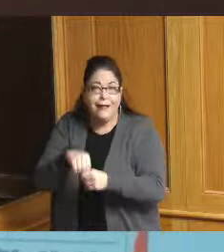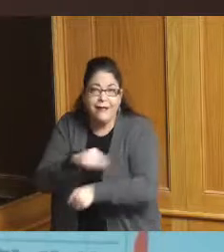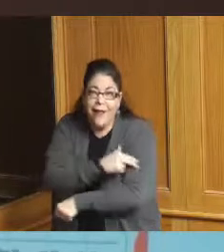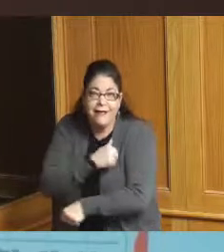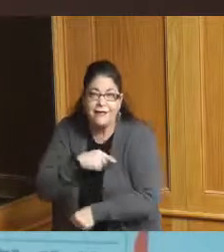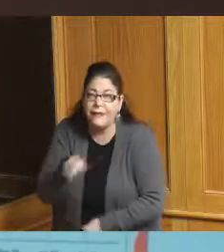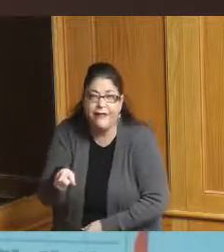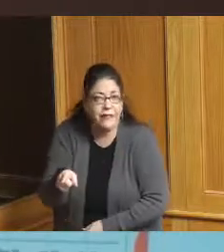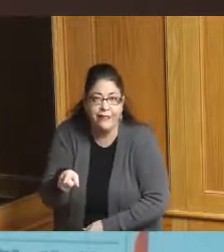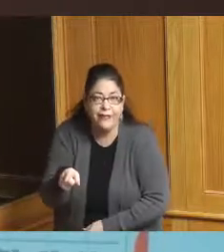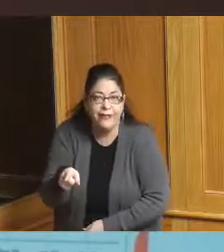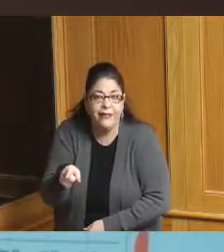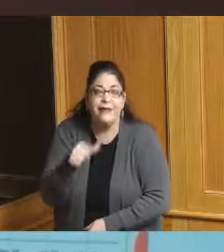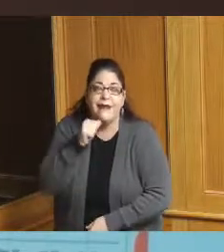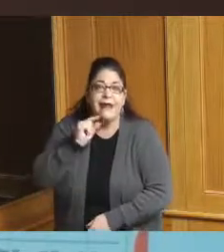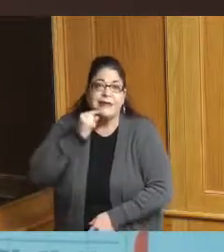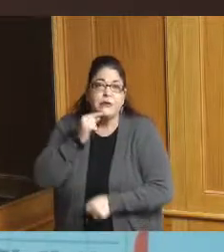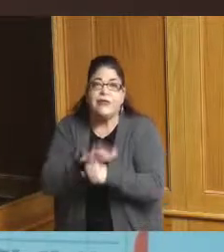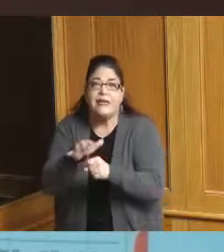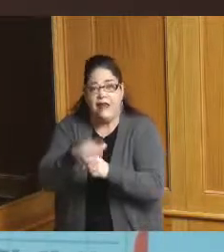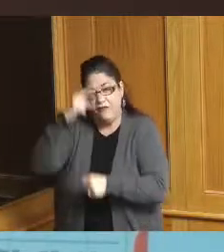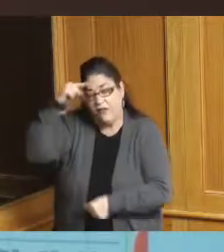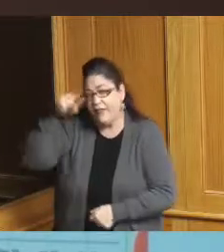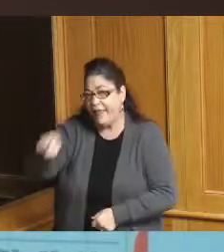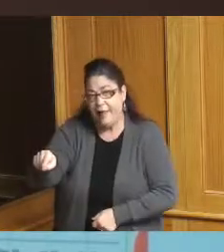and so every chance I get I continue to project that message